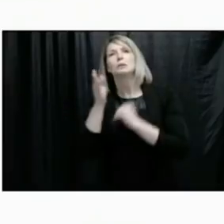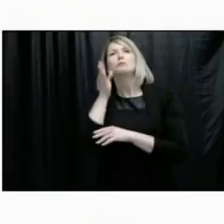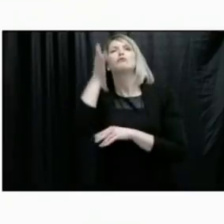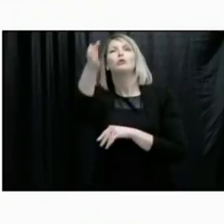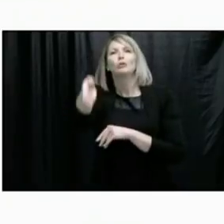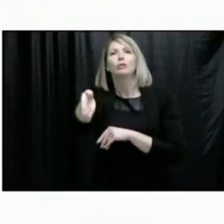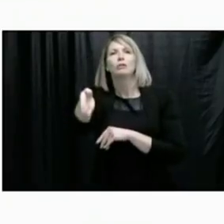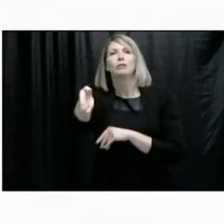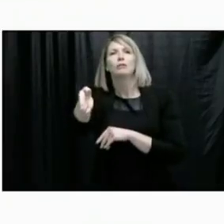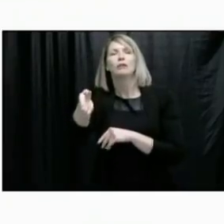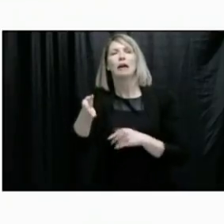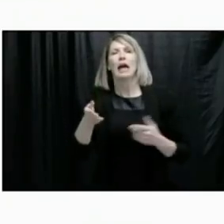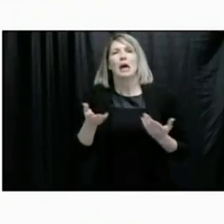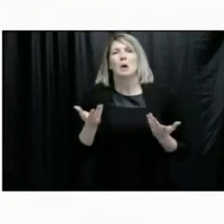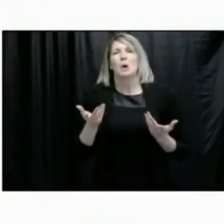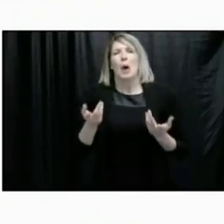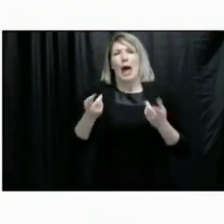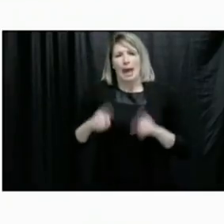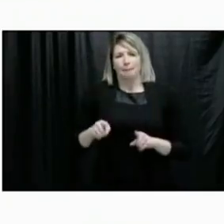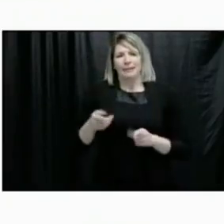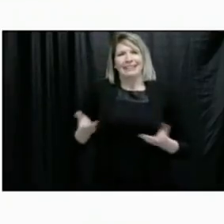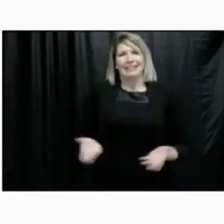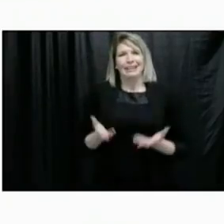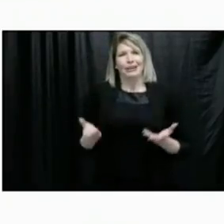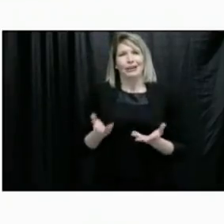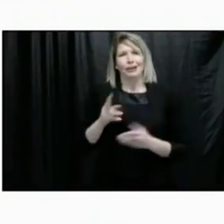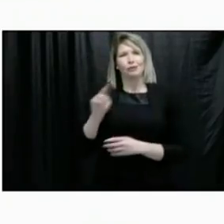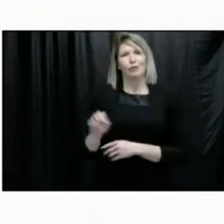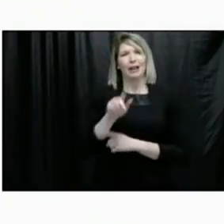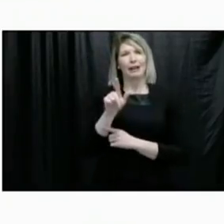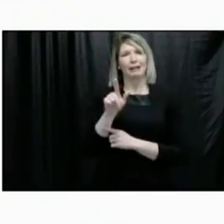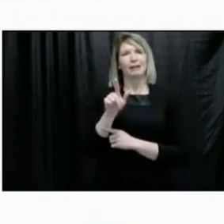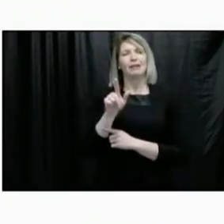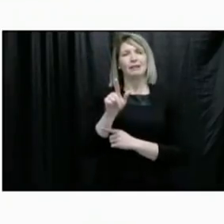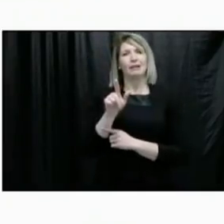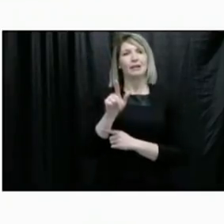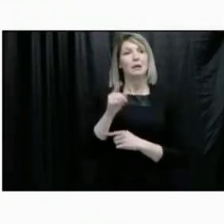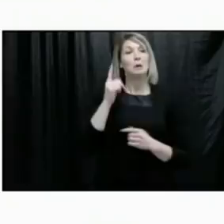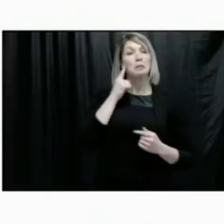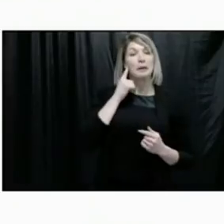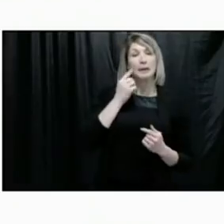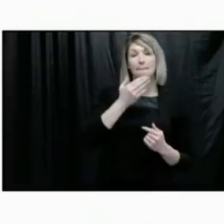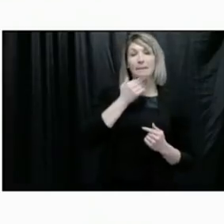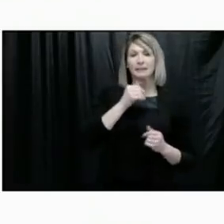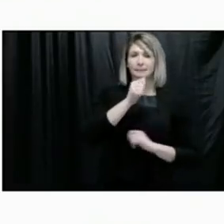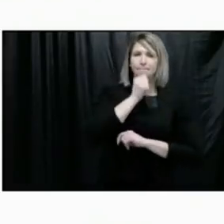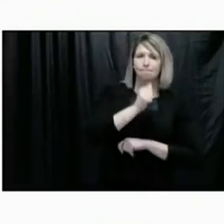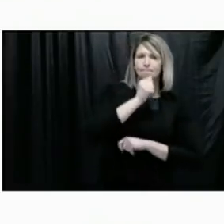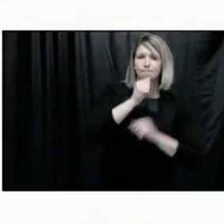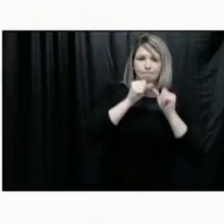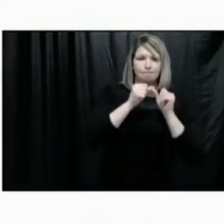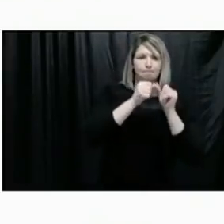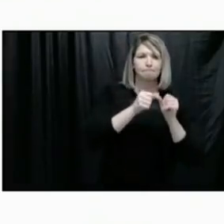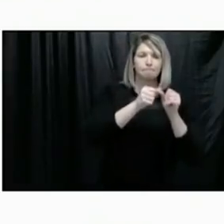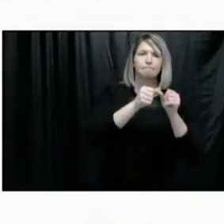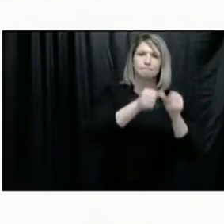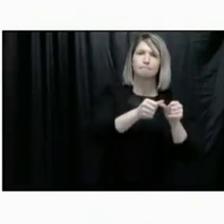GOING TO TRY TO PROJECT IN TERMS OF WHAT IS GOING TO HAPPEN TO